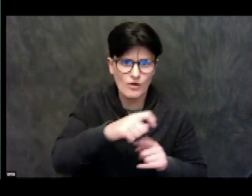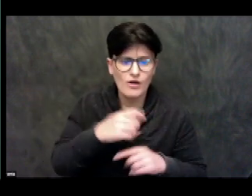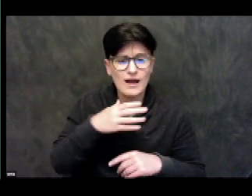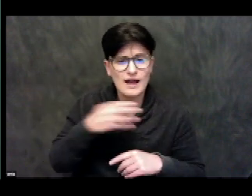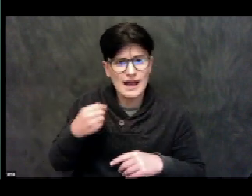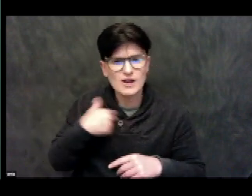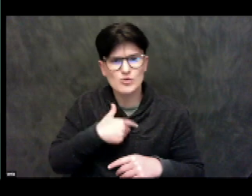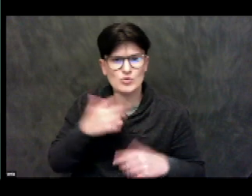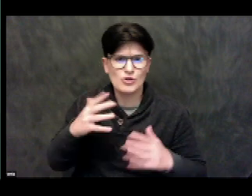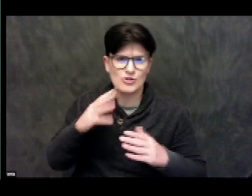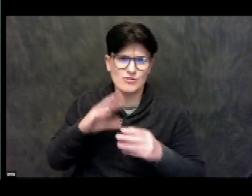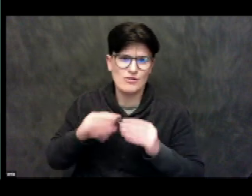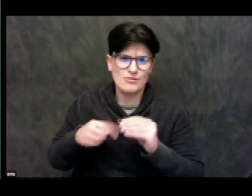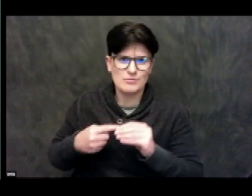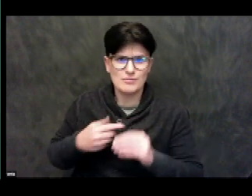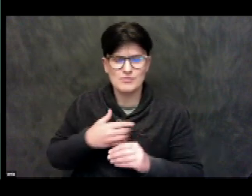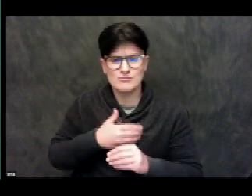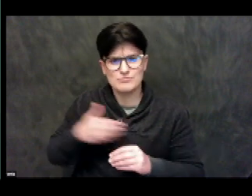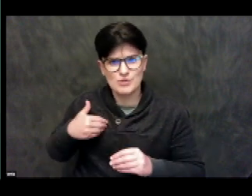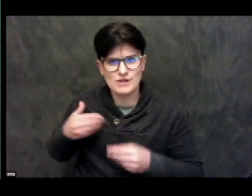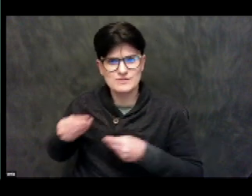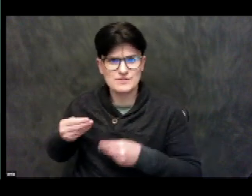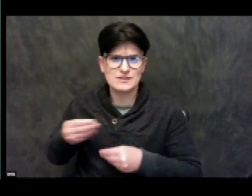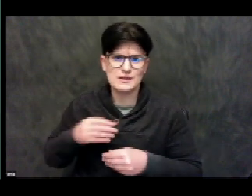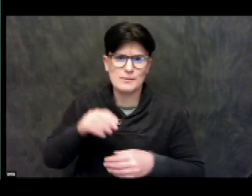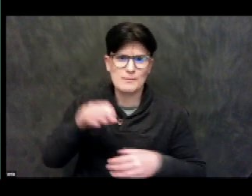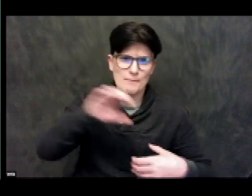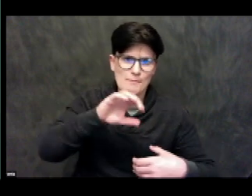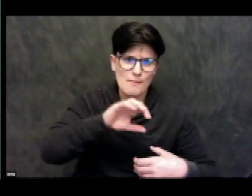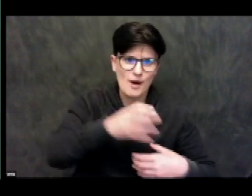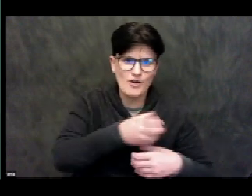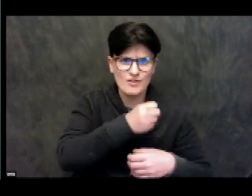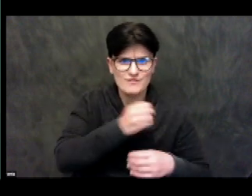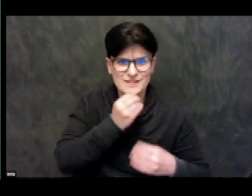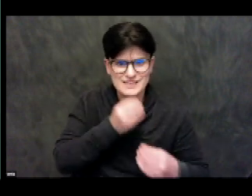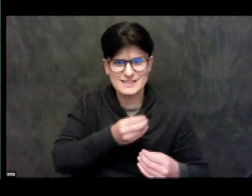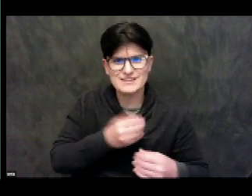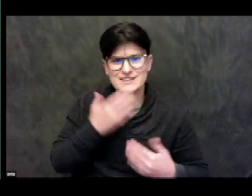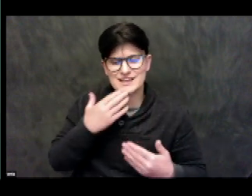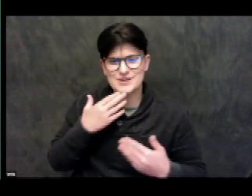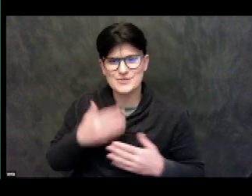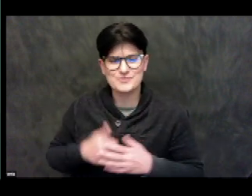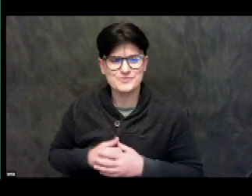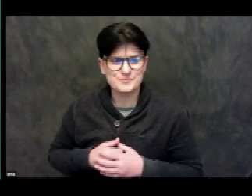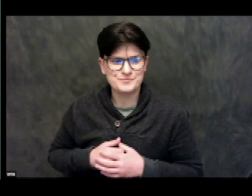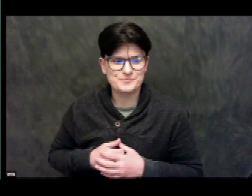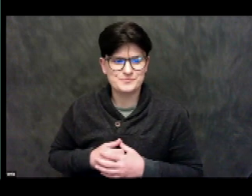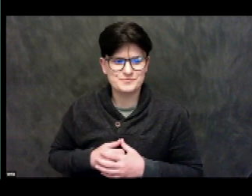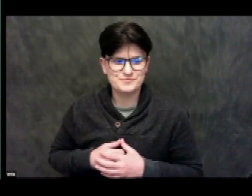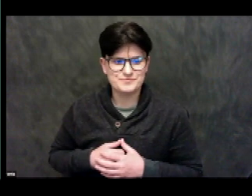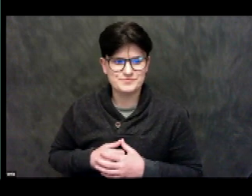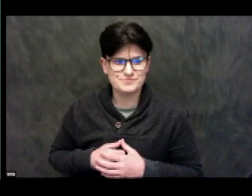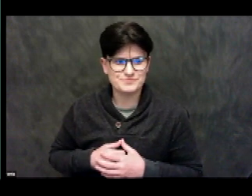in the standard of time. I'm going to keep going. Thanks. Next slide, I just